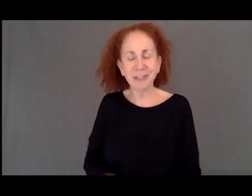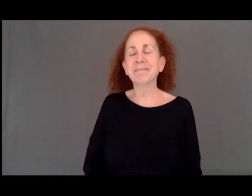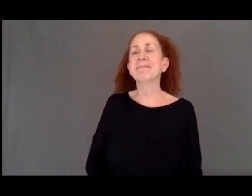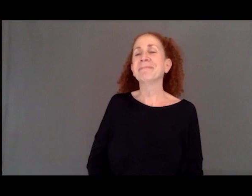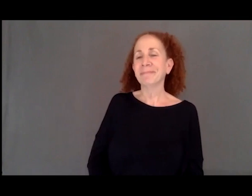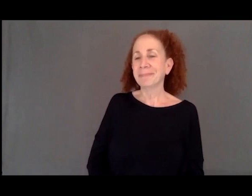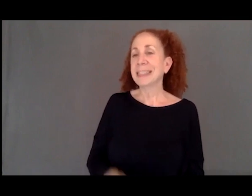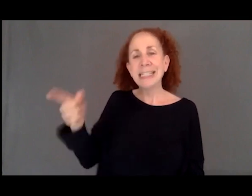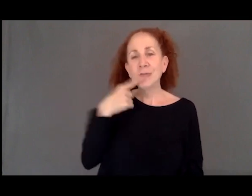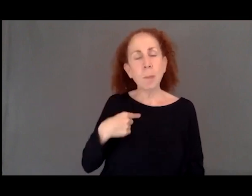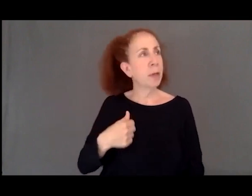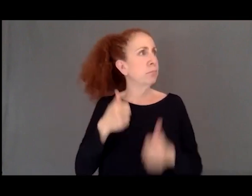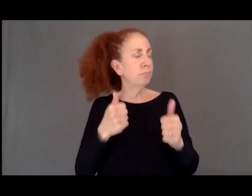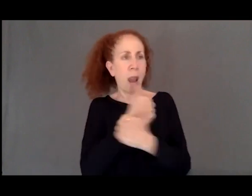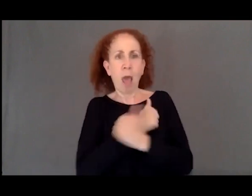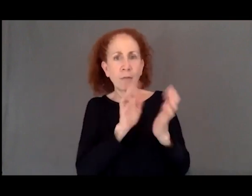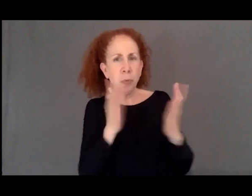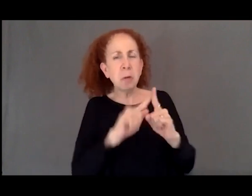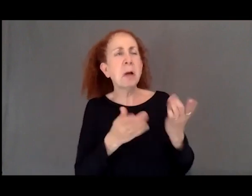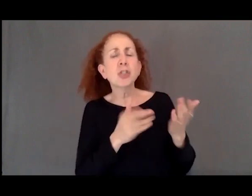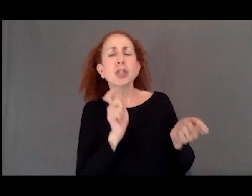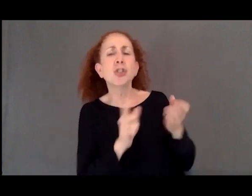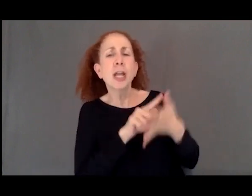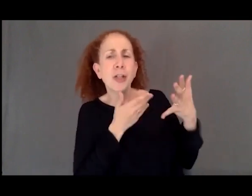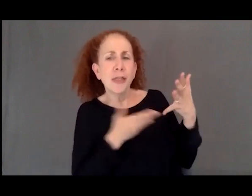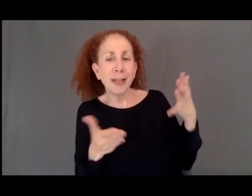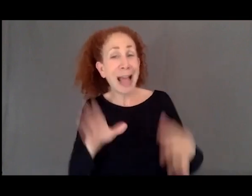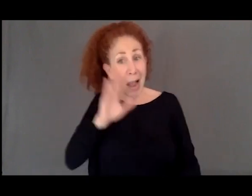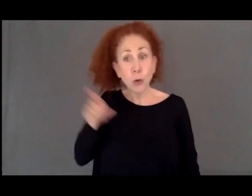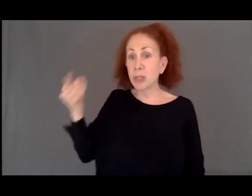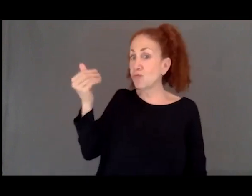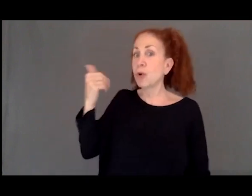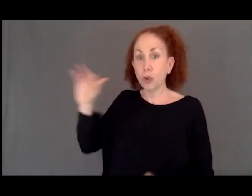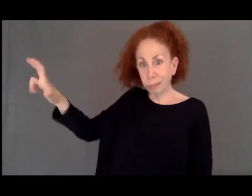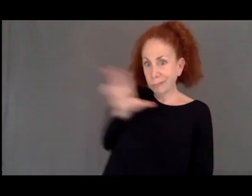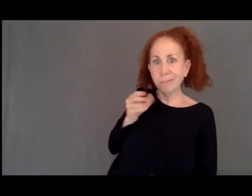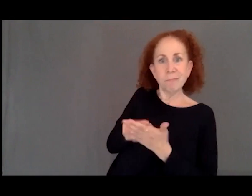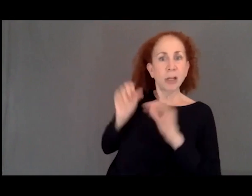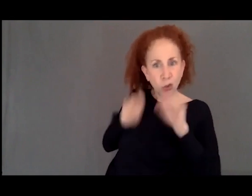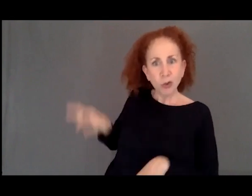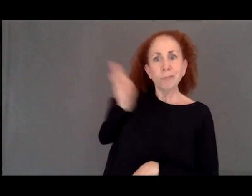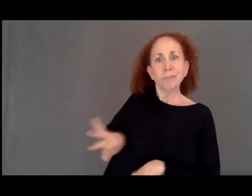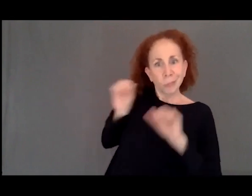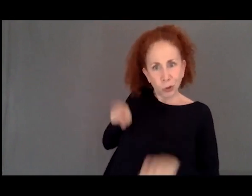He said, love the book, but maybe you should do a couple of things to it. And this editor, I knew, could give six-figure advances.